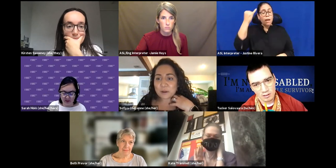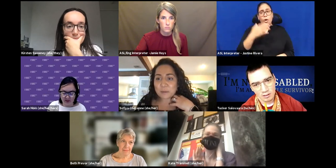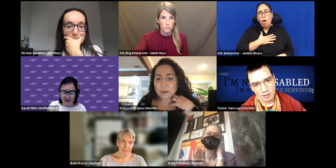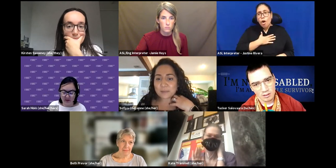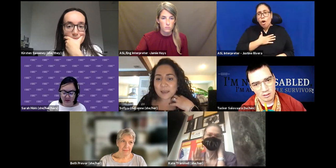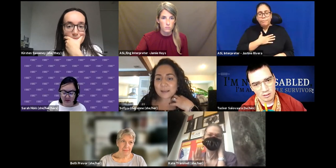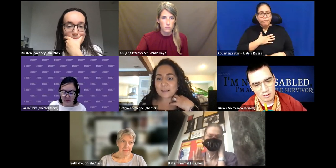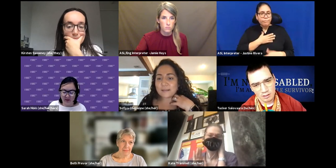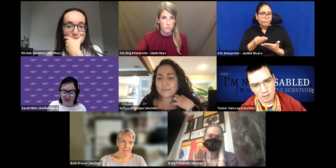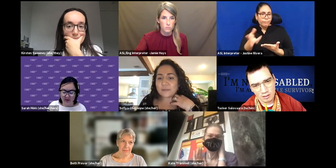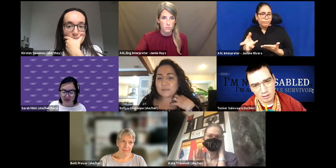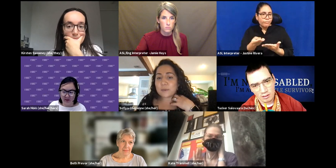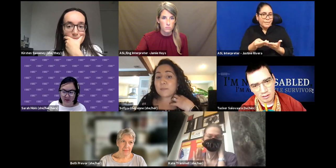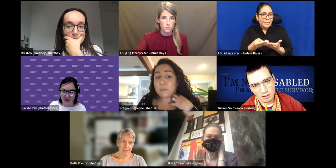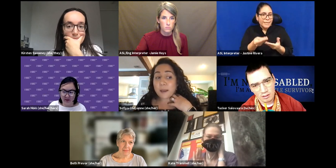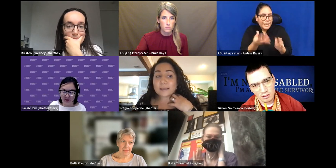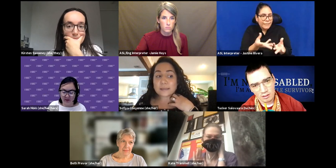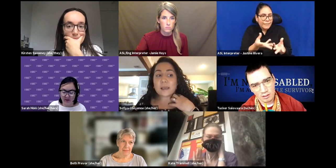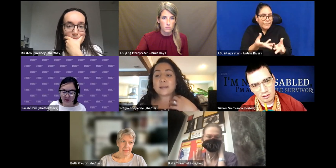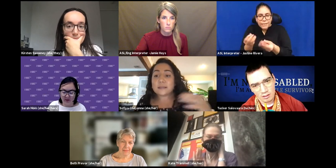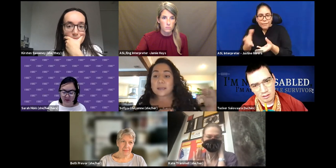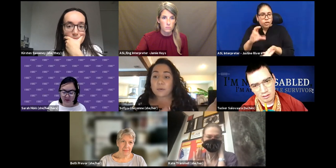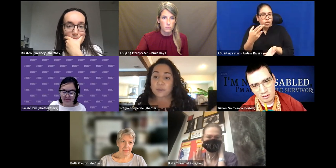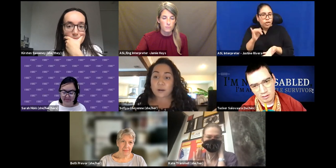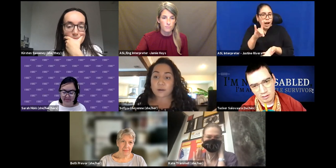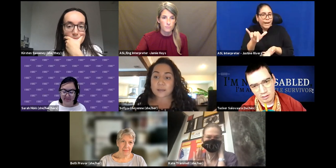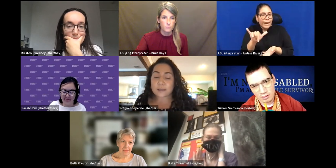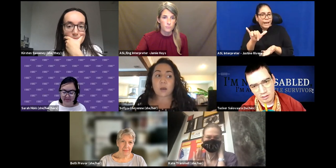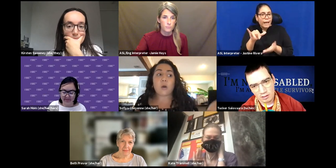talk about, that people might see disabled theaters as, "Oh,